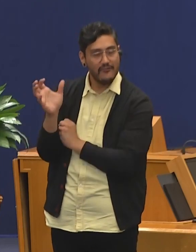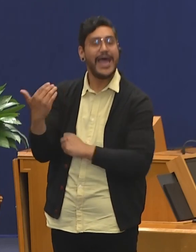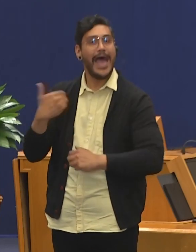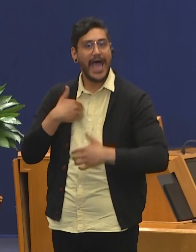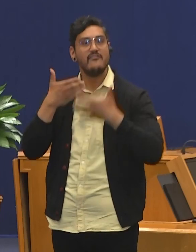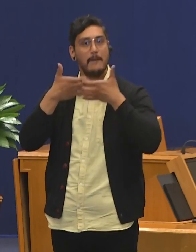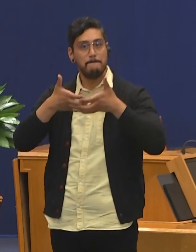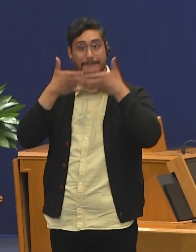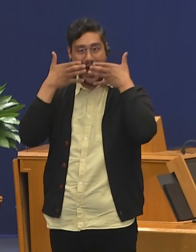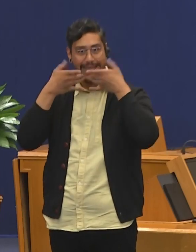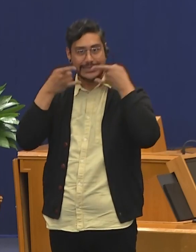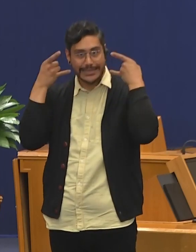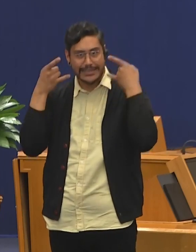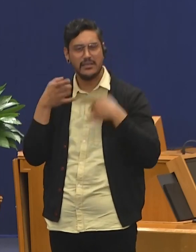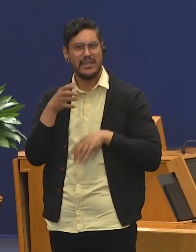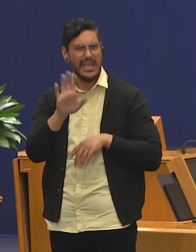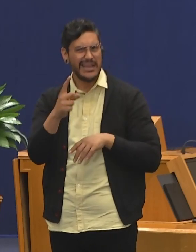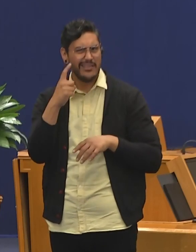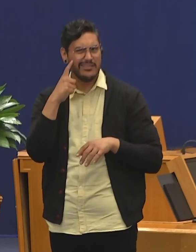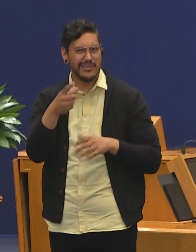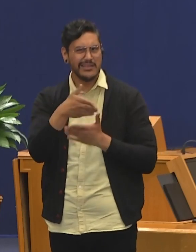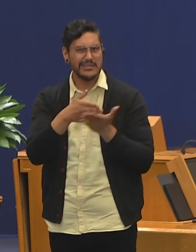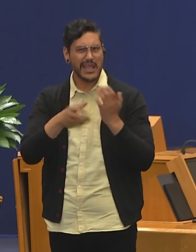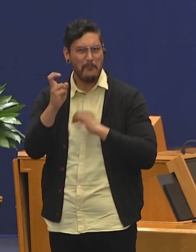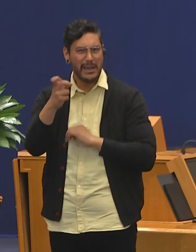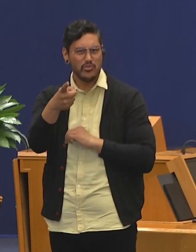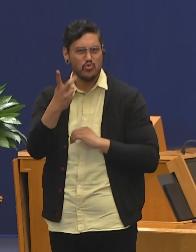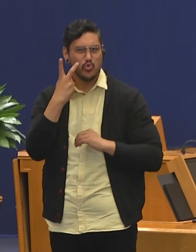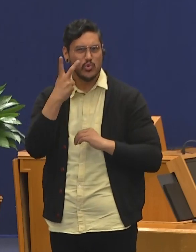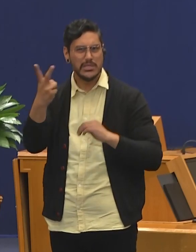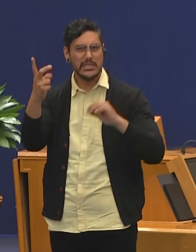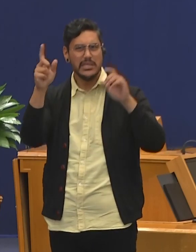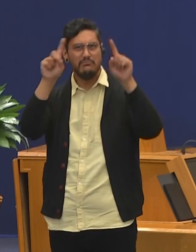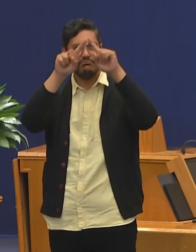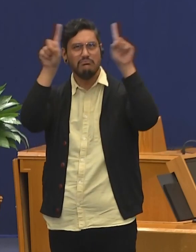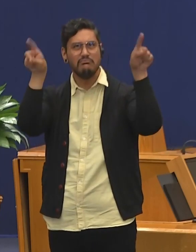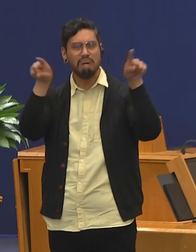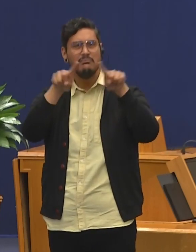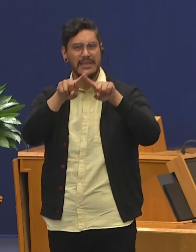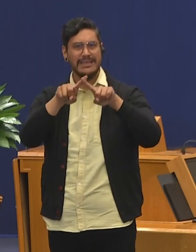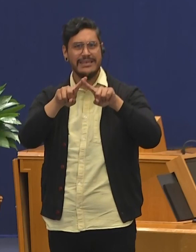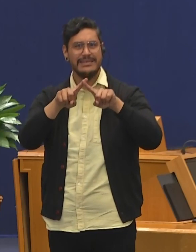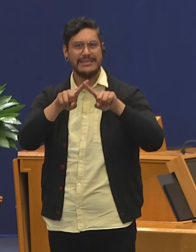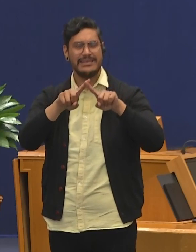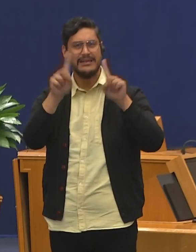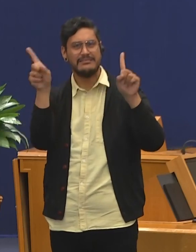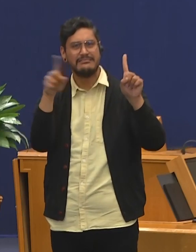AND MASKS. AND THEY HAVE PUT UP, I THINK IN SOME OF OUR BUSES, YOU MIGHT